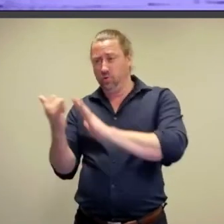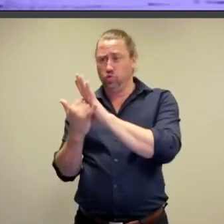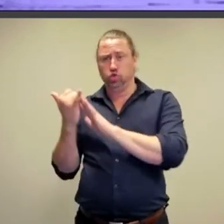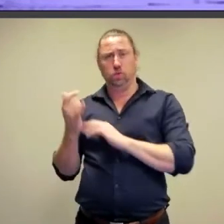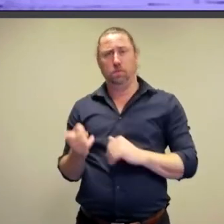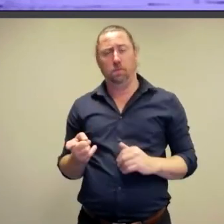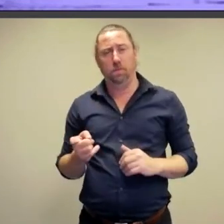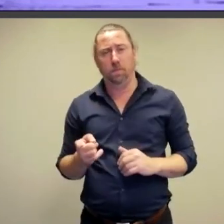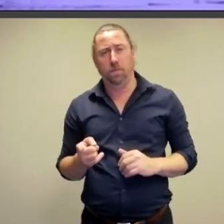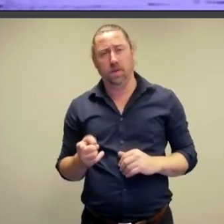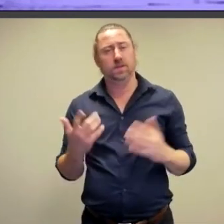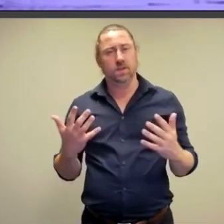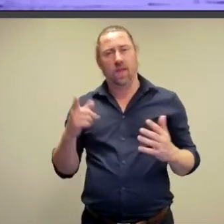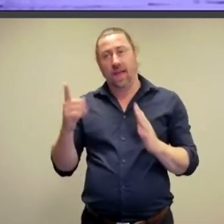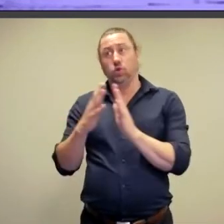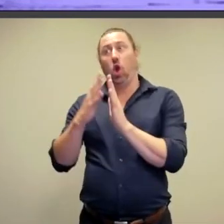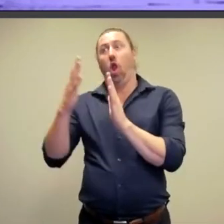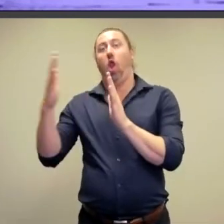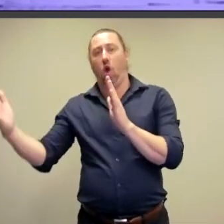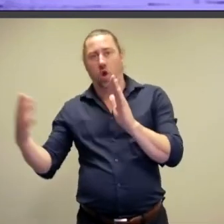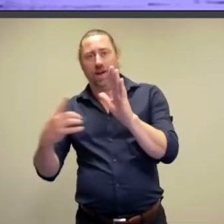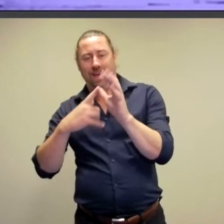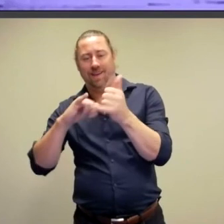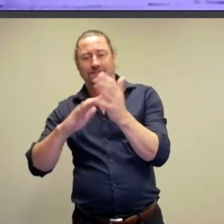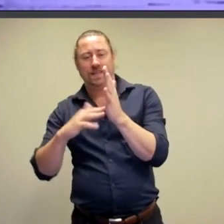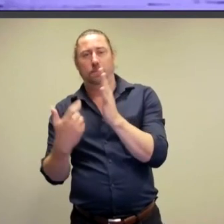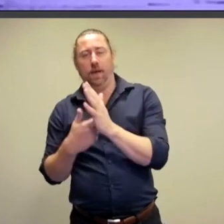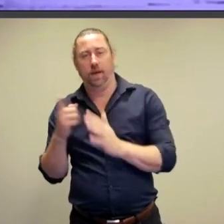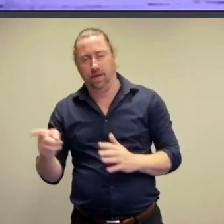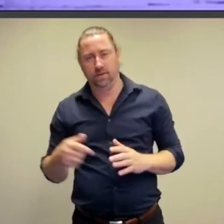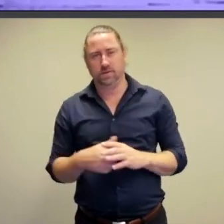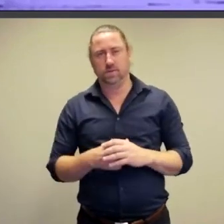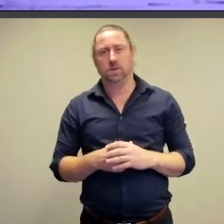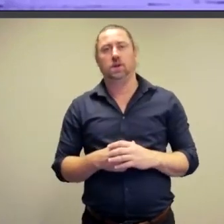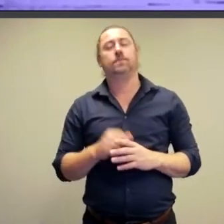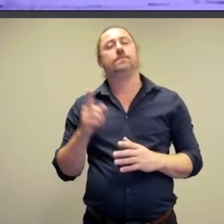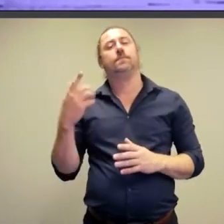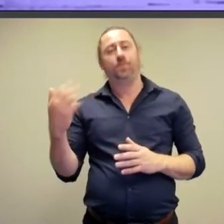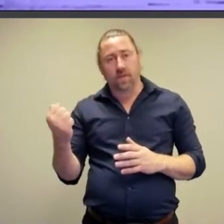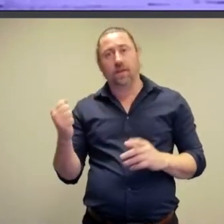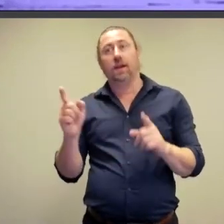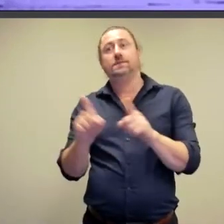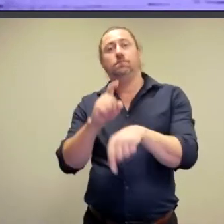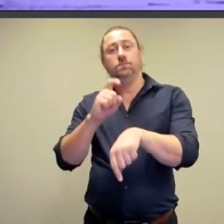longer form of ASMR, they also